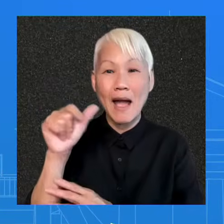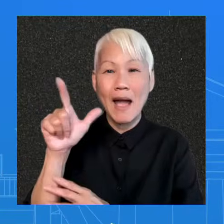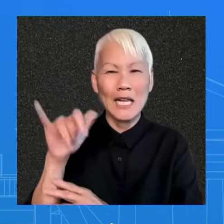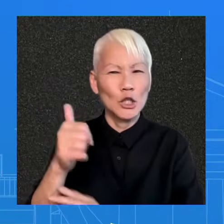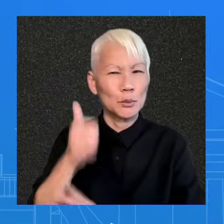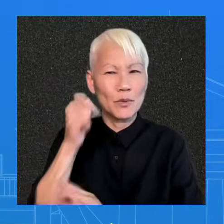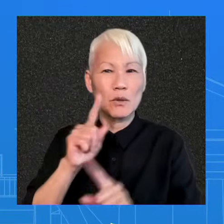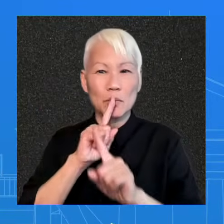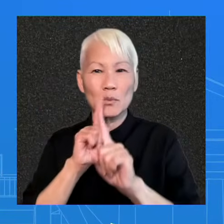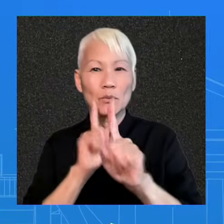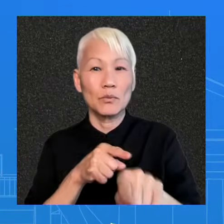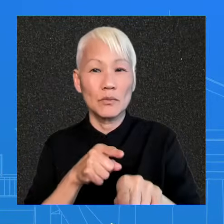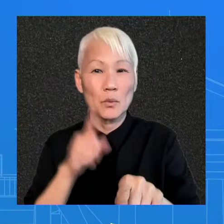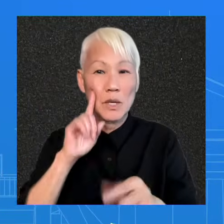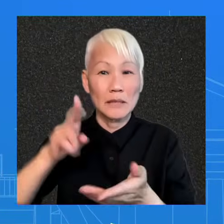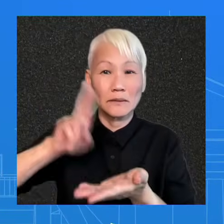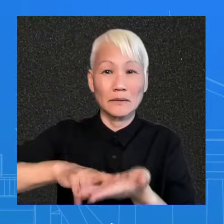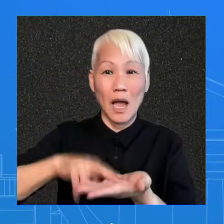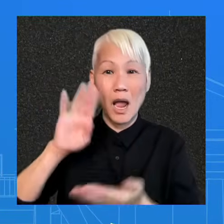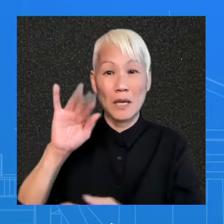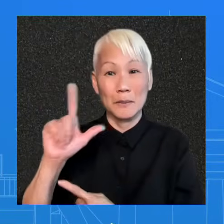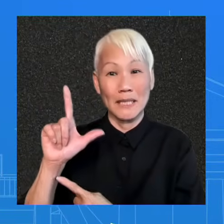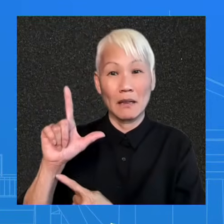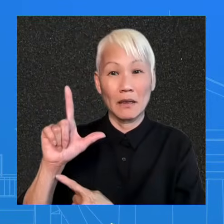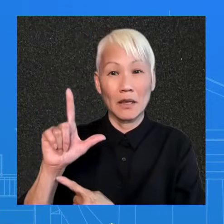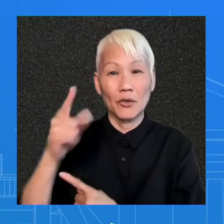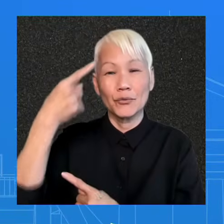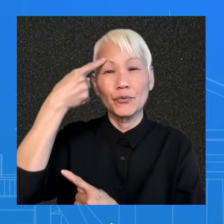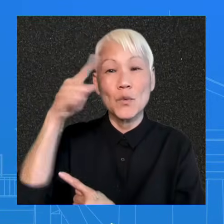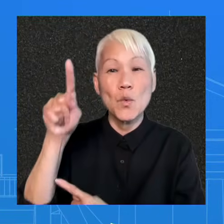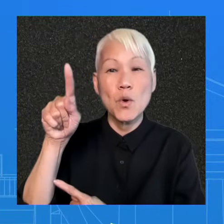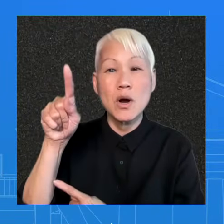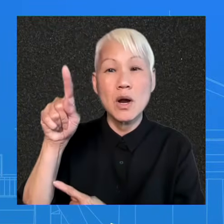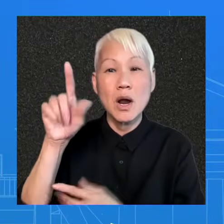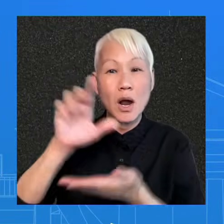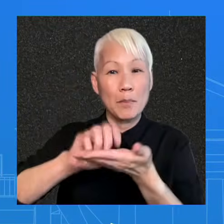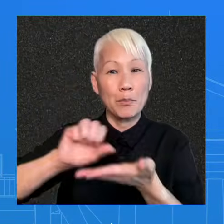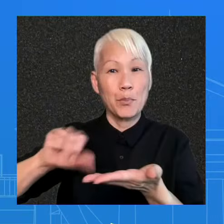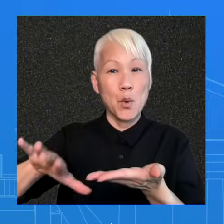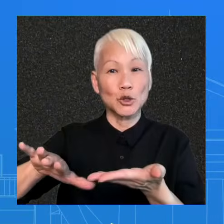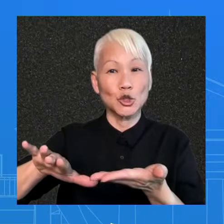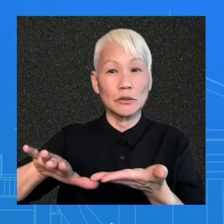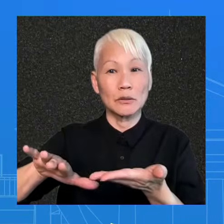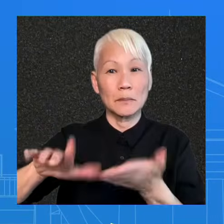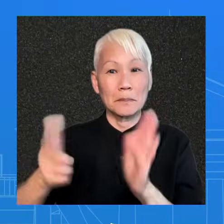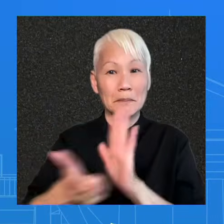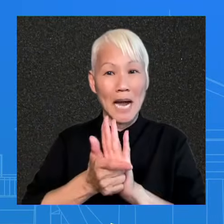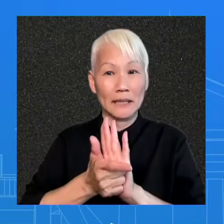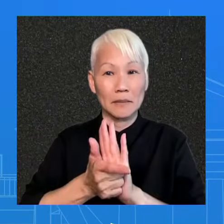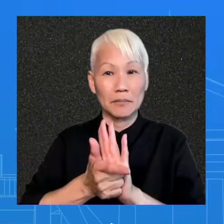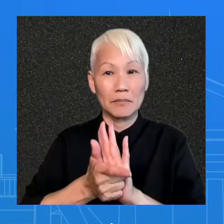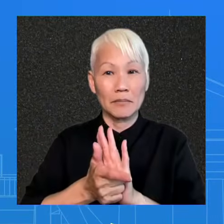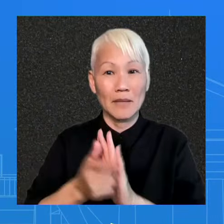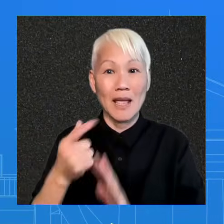for a six-week abortion ban if it came to her desk, saying that the administration has not yet outlined